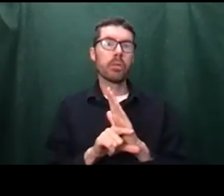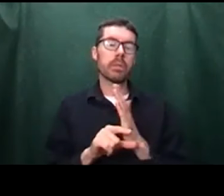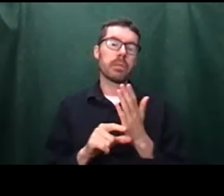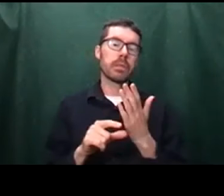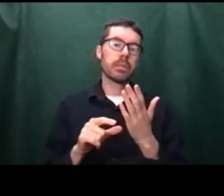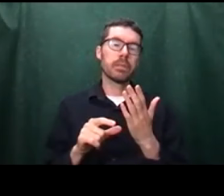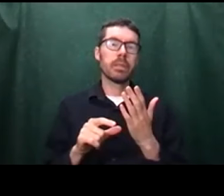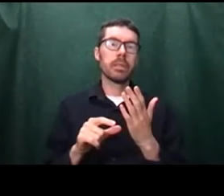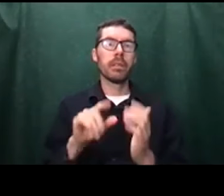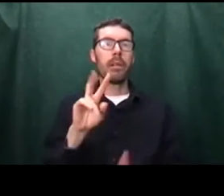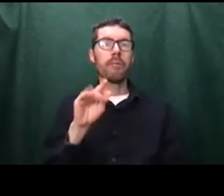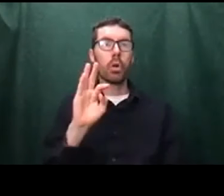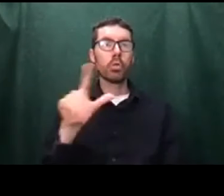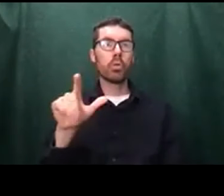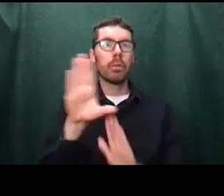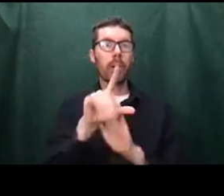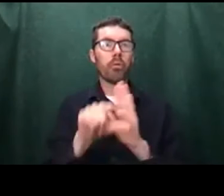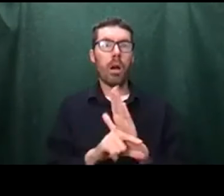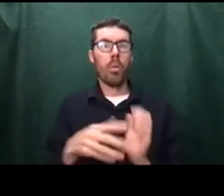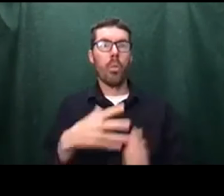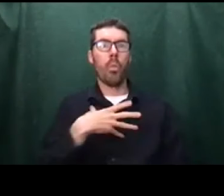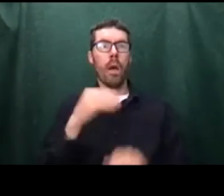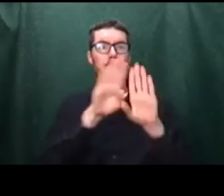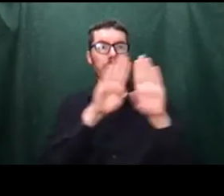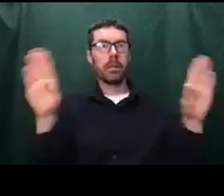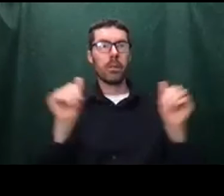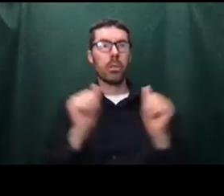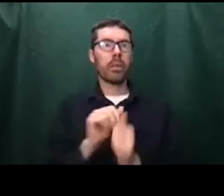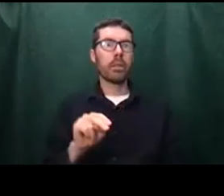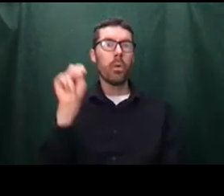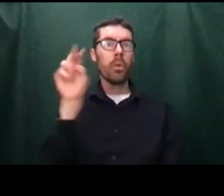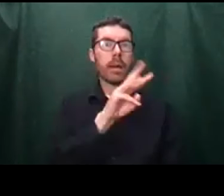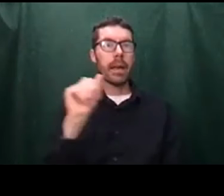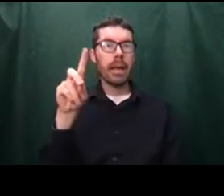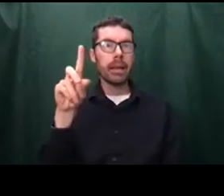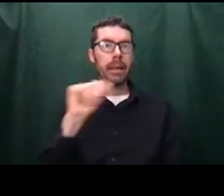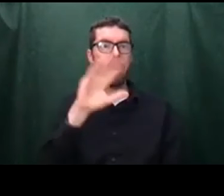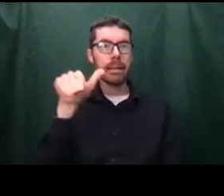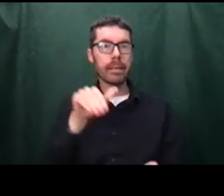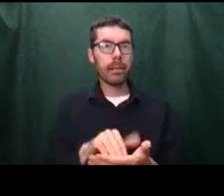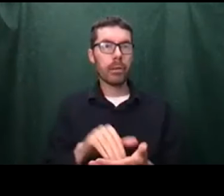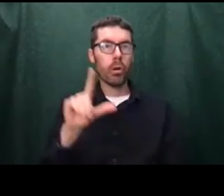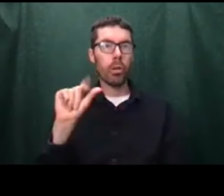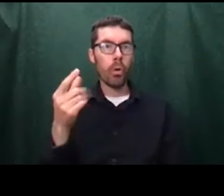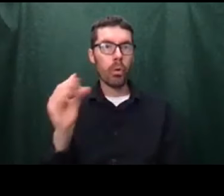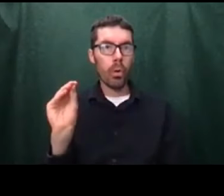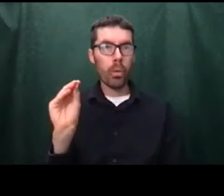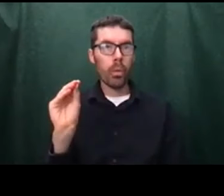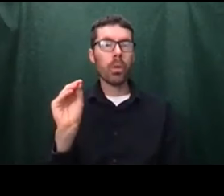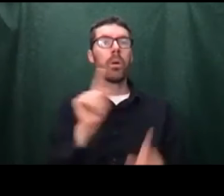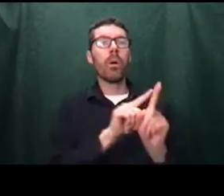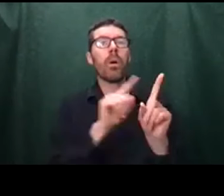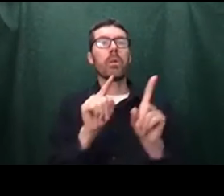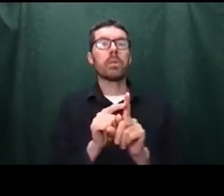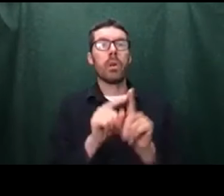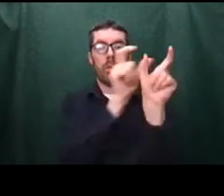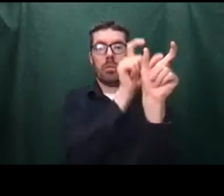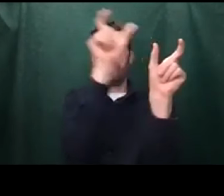solid white with the Northwest ADA Center logo. And another logo alongside that shows